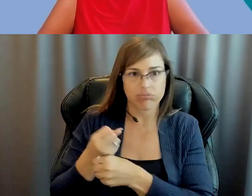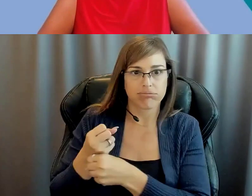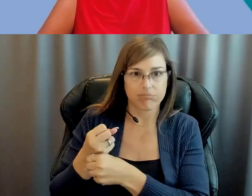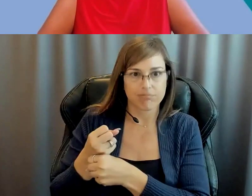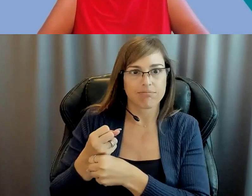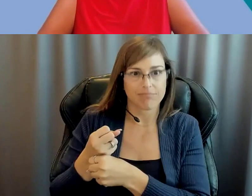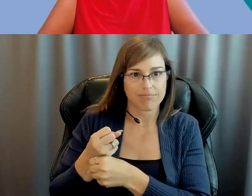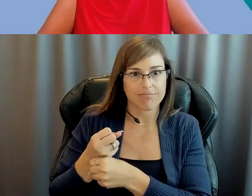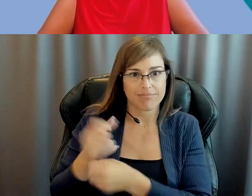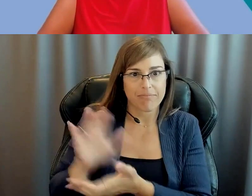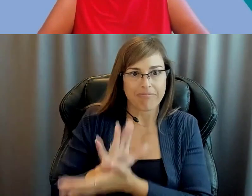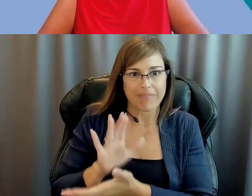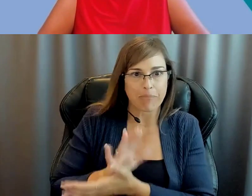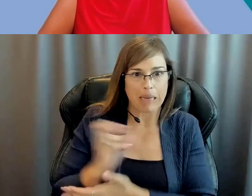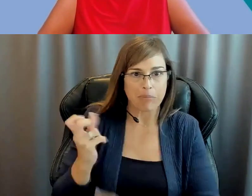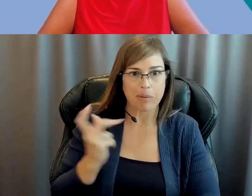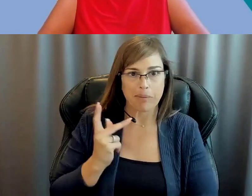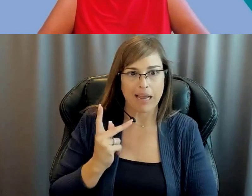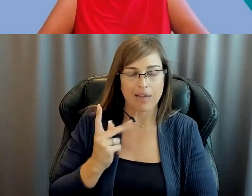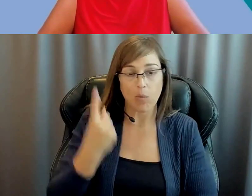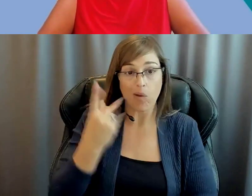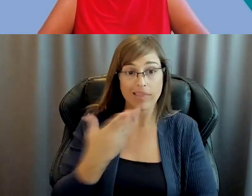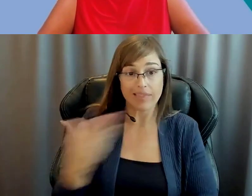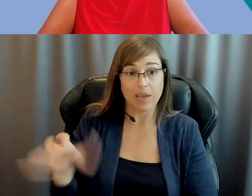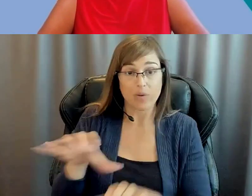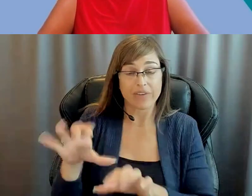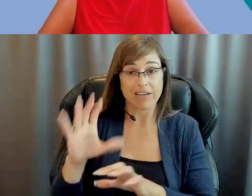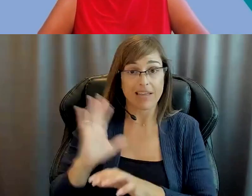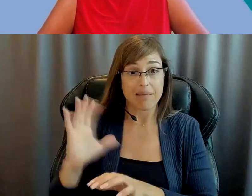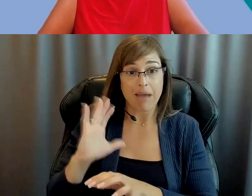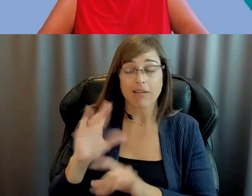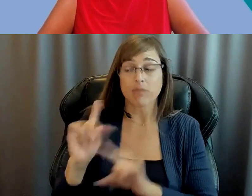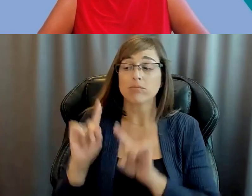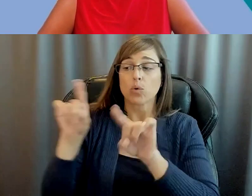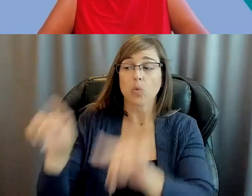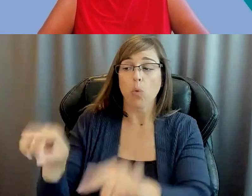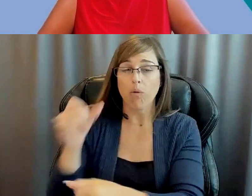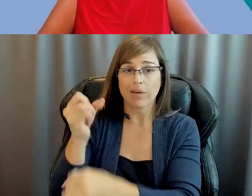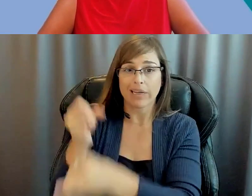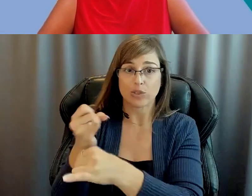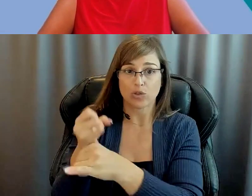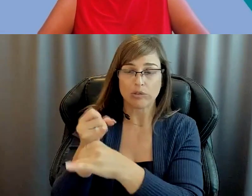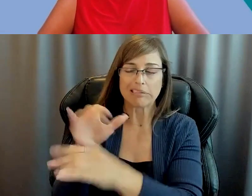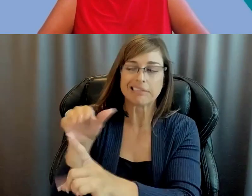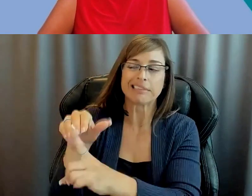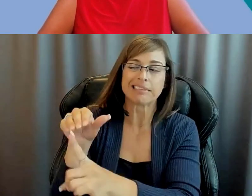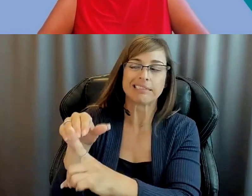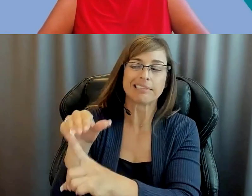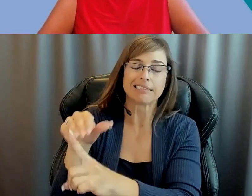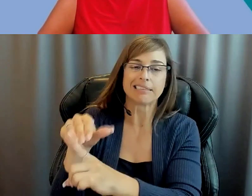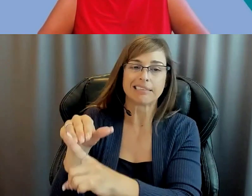And one thing that we have done in the past is to go to the institution and remind them that they did ..